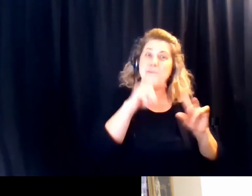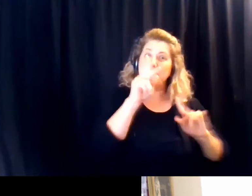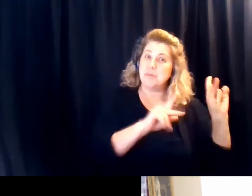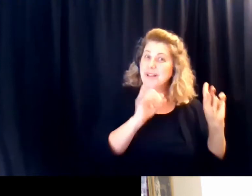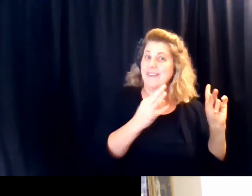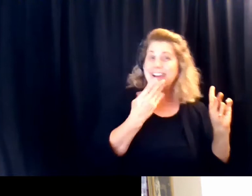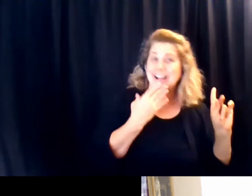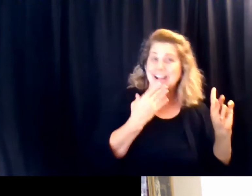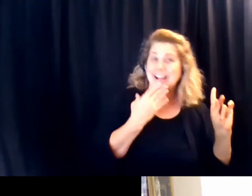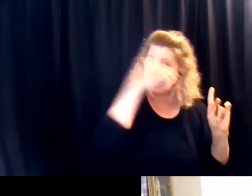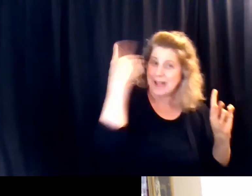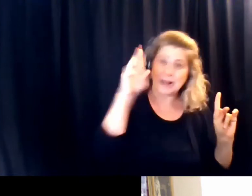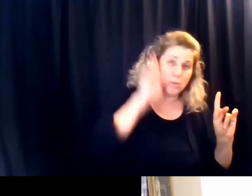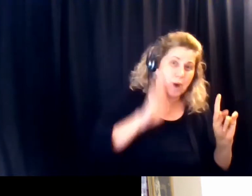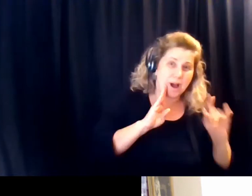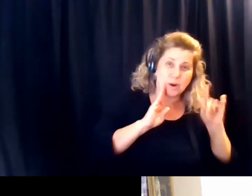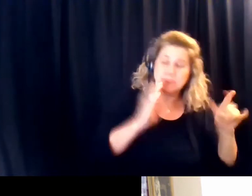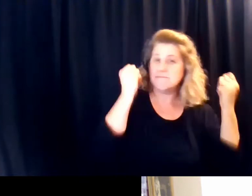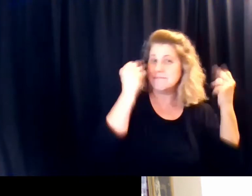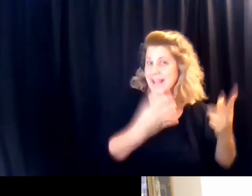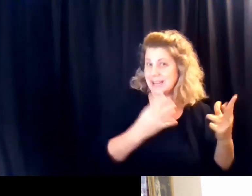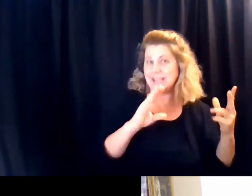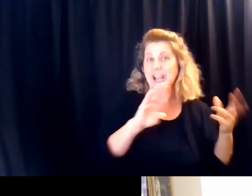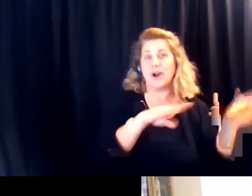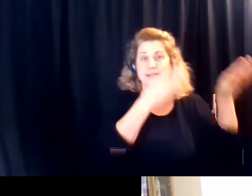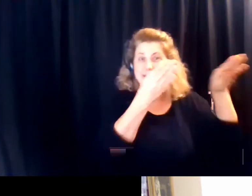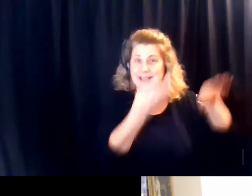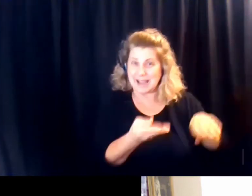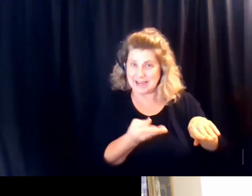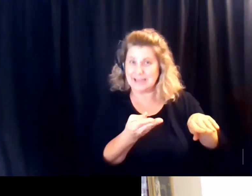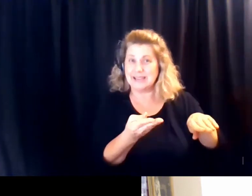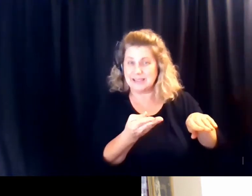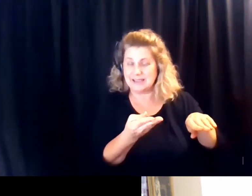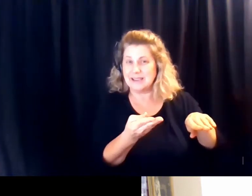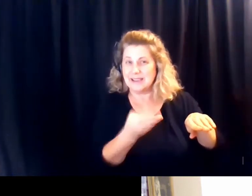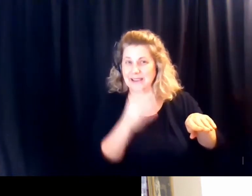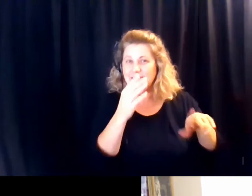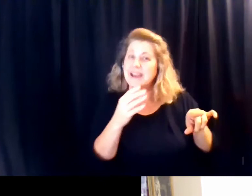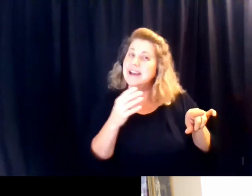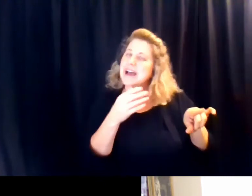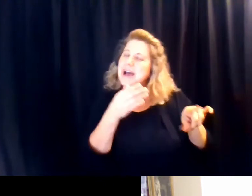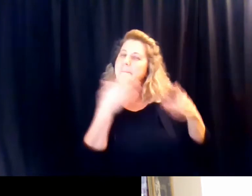Judith Heumann: For others, because we come in with a disability, where people think our lives are less valuable than others.